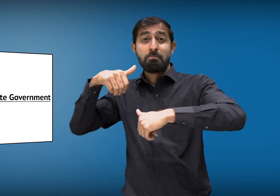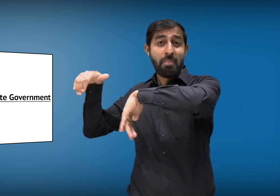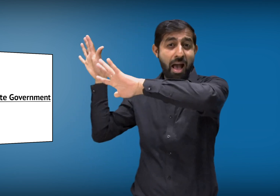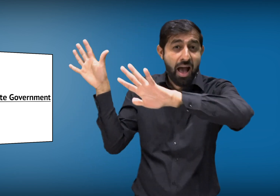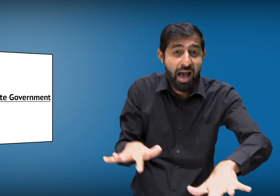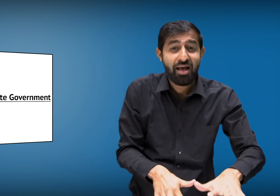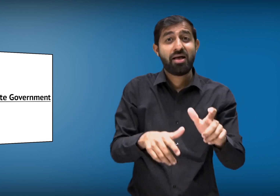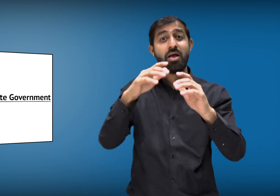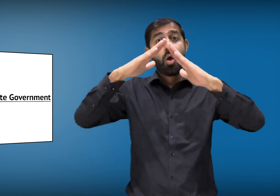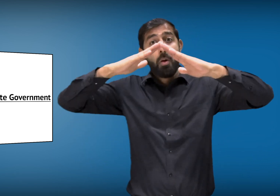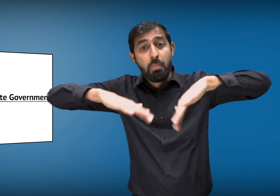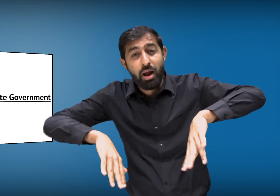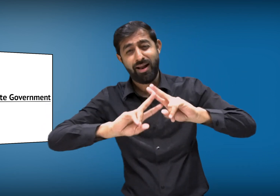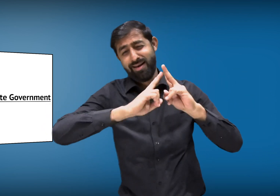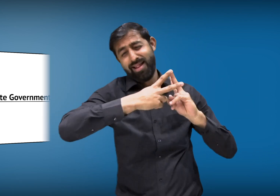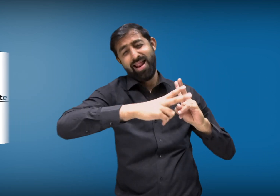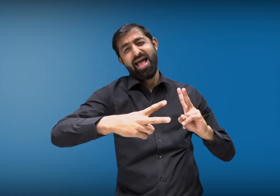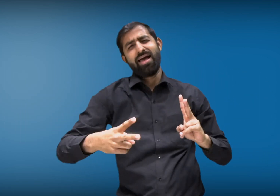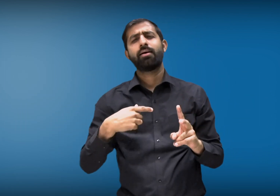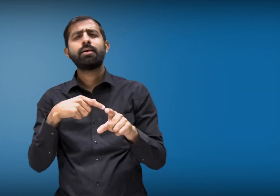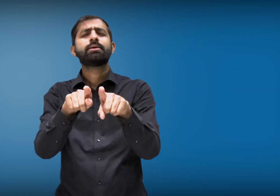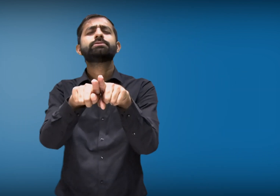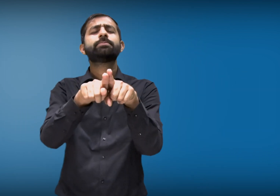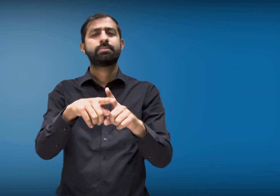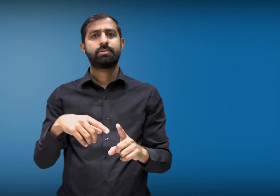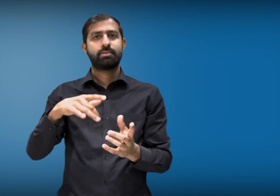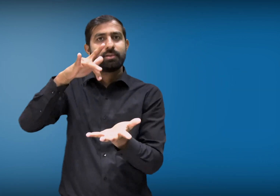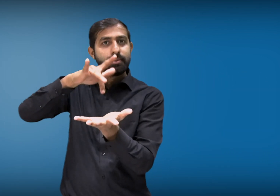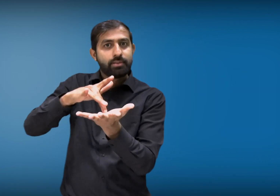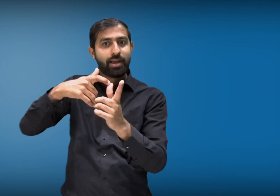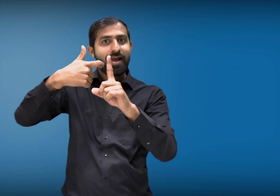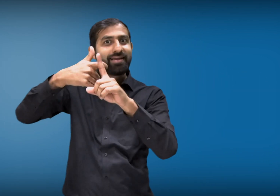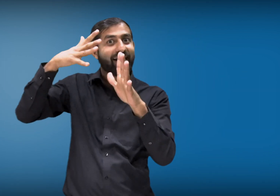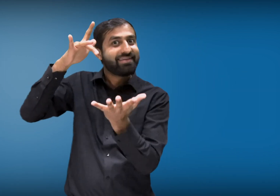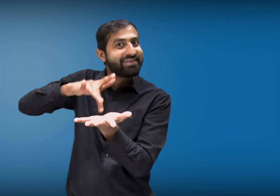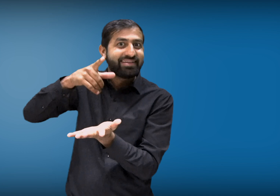a hurricane or multiple damage to various areas there is a coalition. Let's